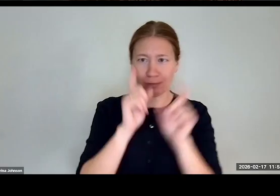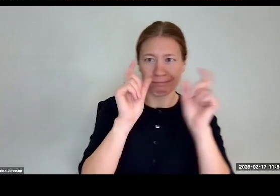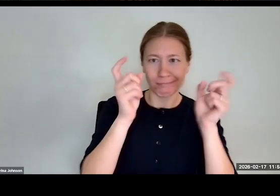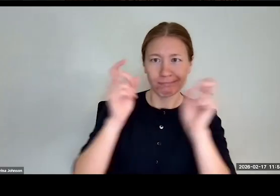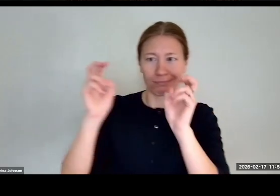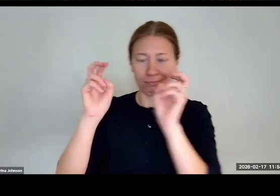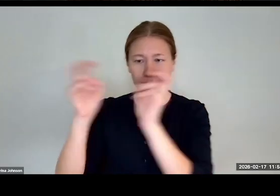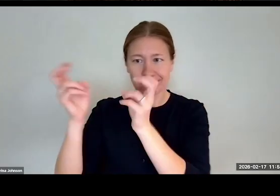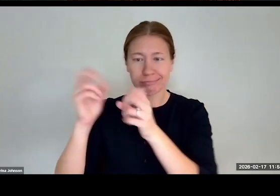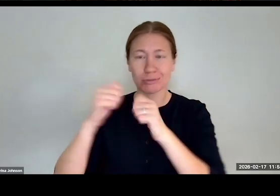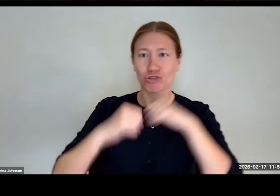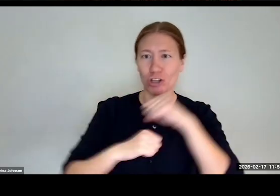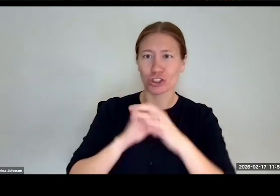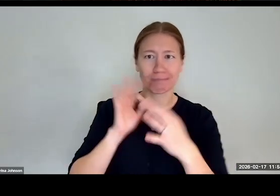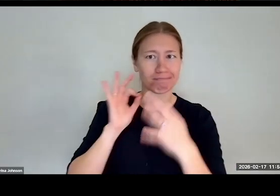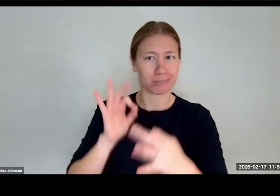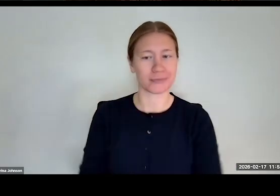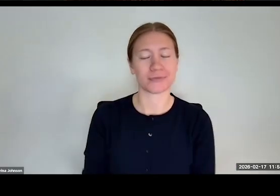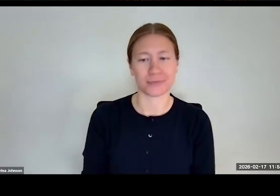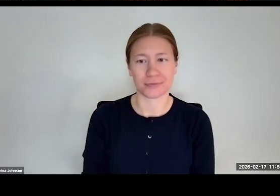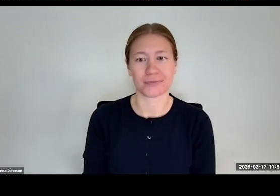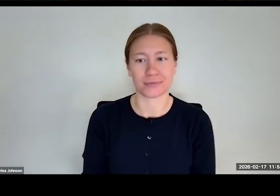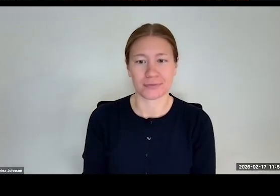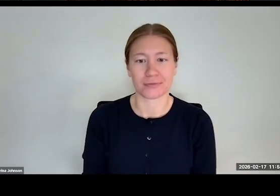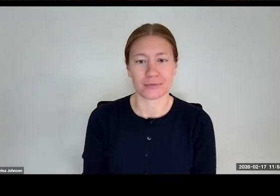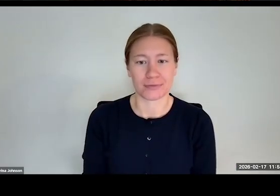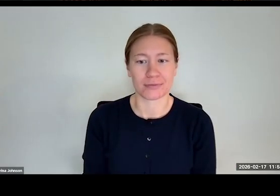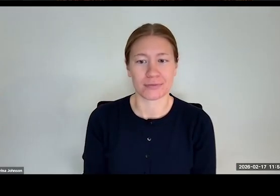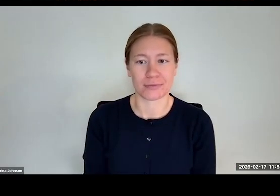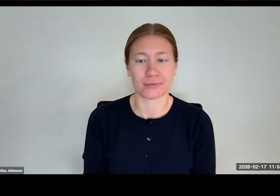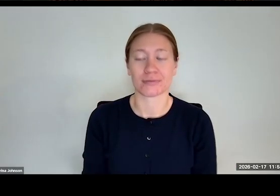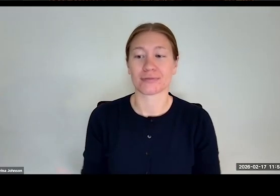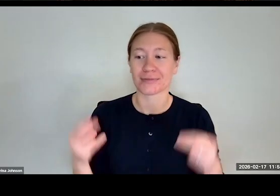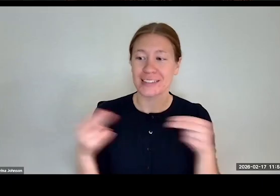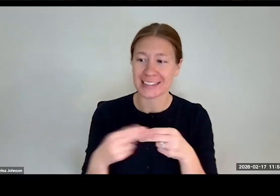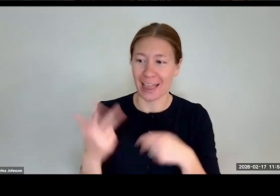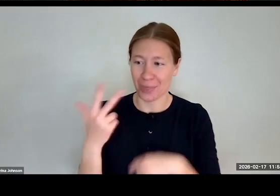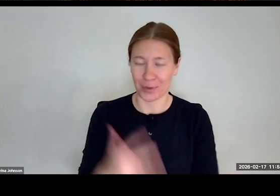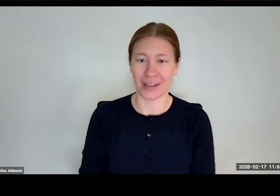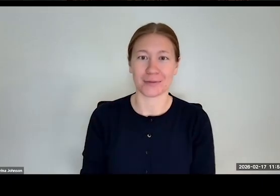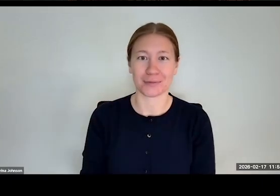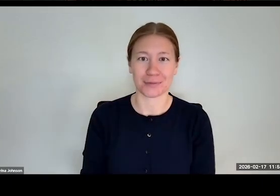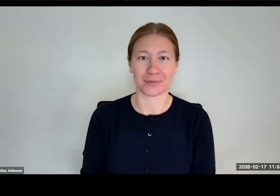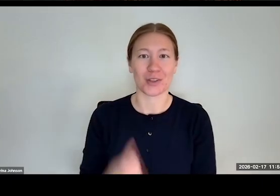and structured beautifully. Okay, let's move on to slide three. We're doing okay, we're gonna get through this folks.